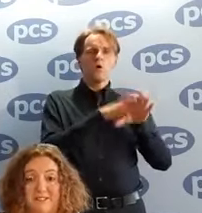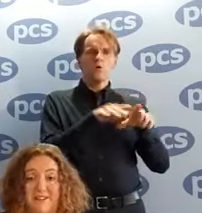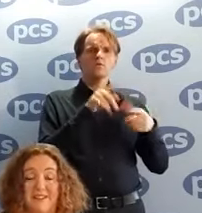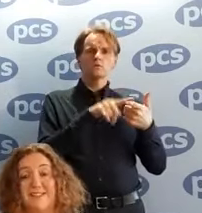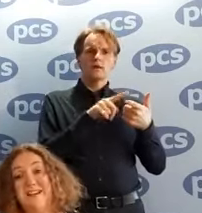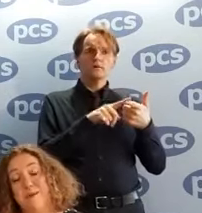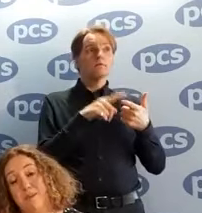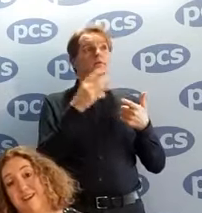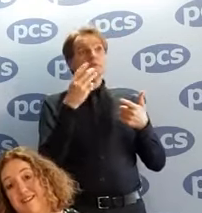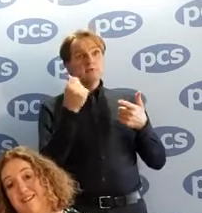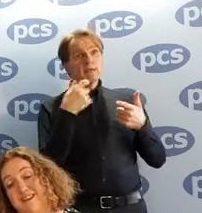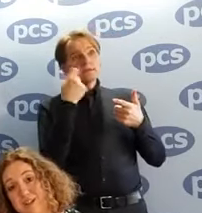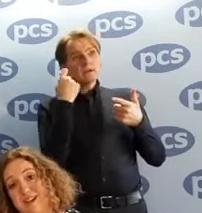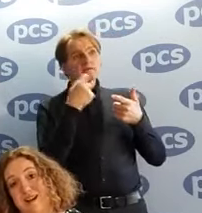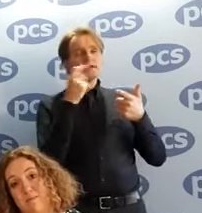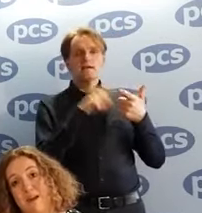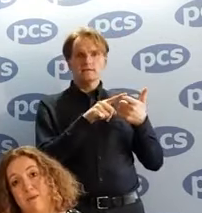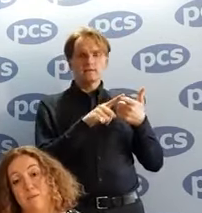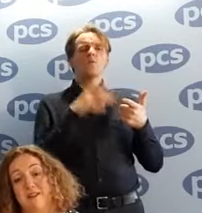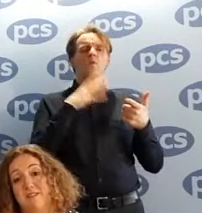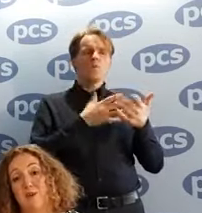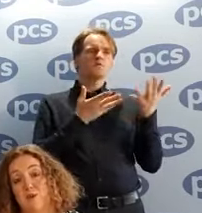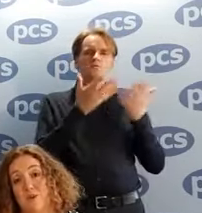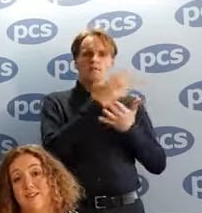success, but the next stage of that campaign will be the so-called